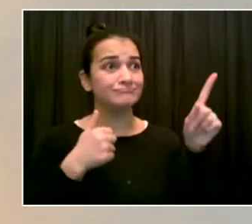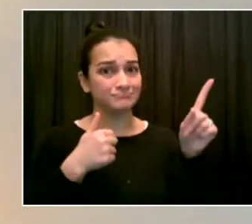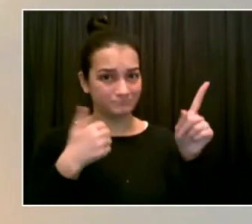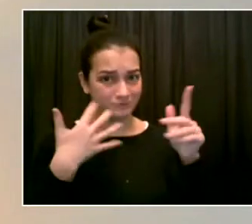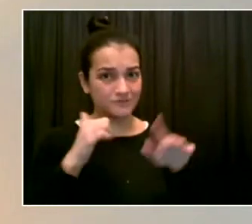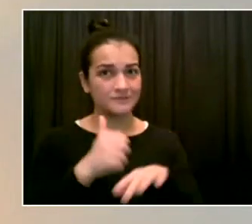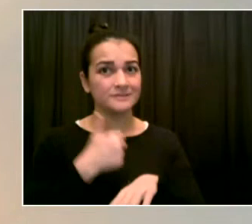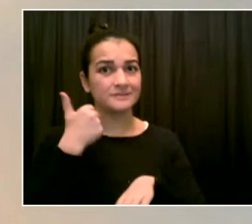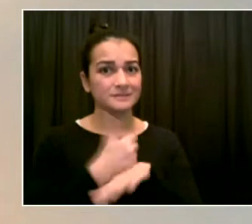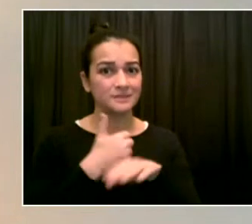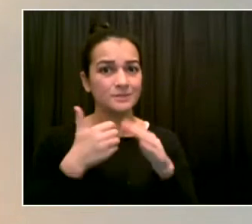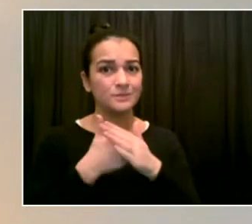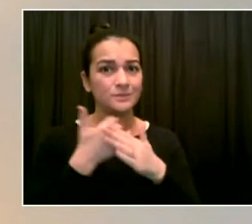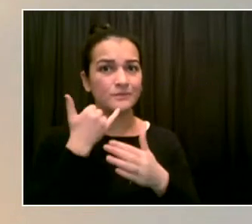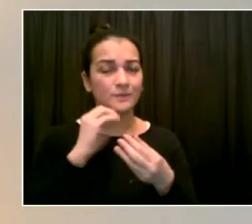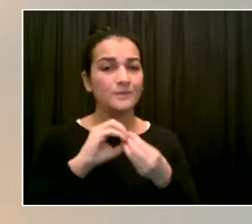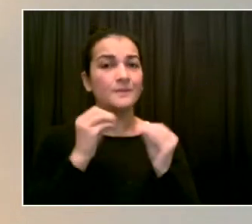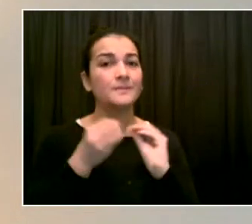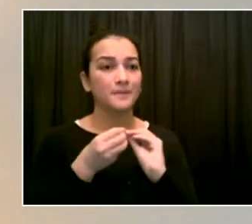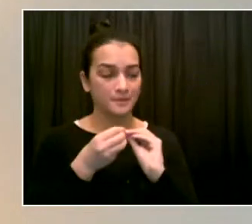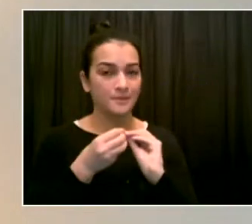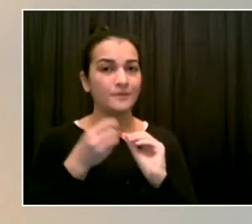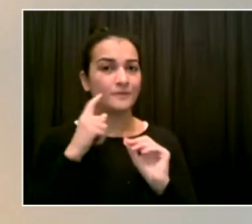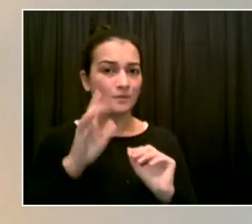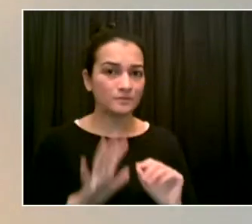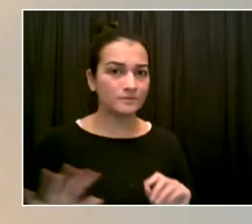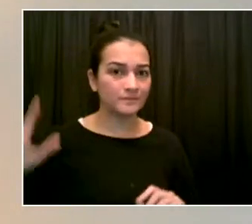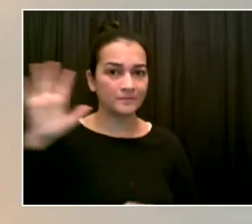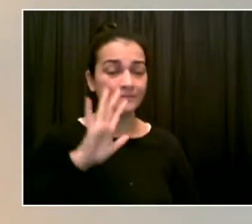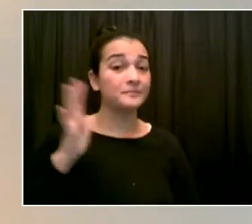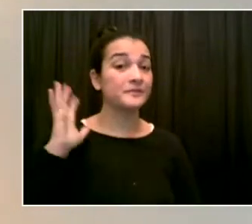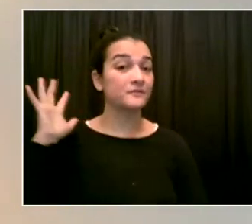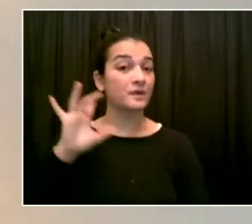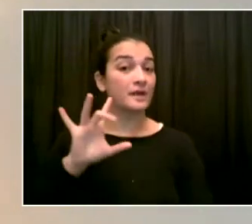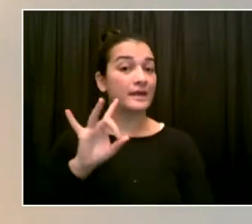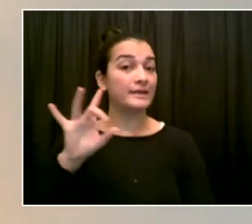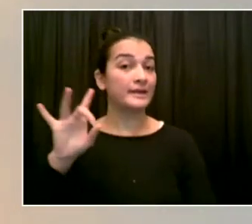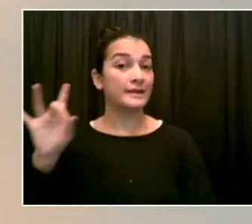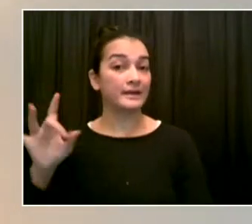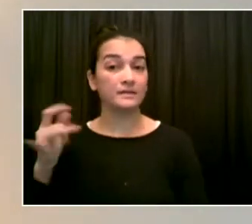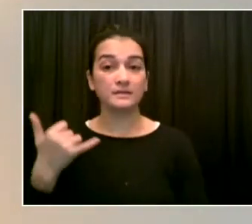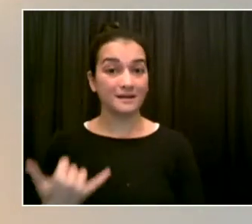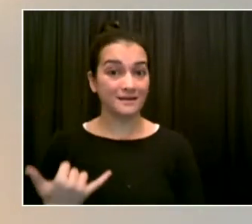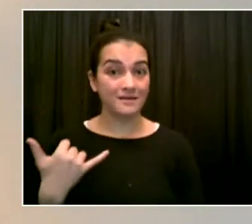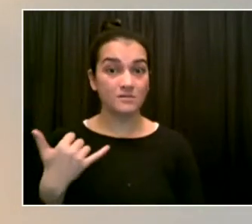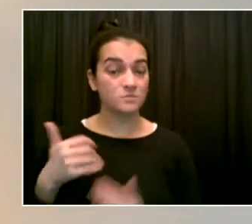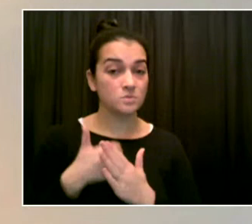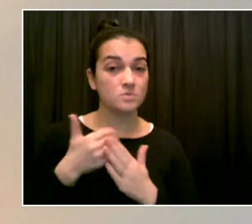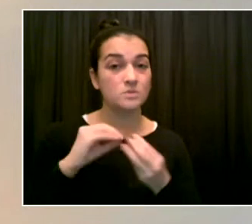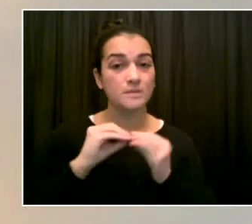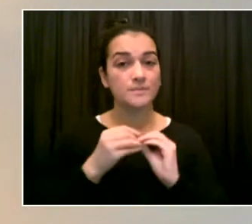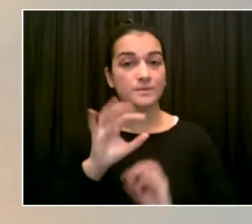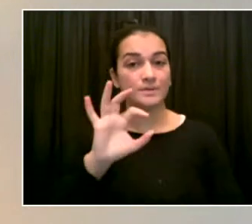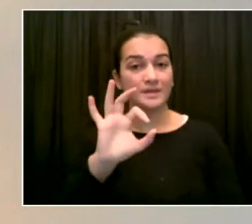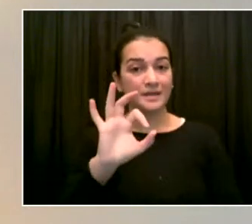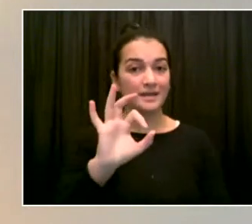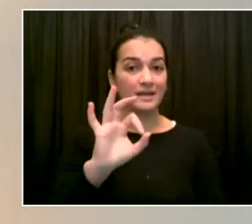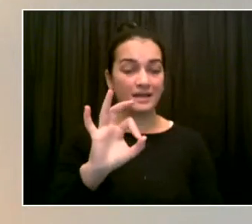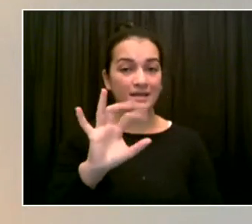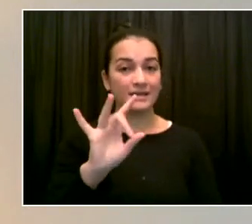AND TEXT 988 BEGINNING JULY 2022 TO REACH THE NATIONAL SUICIDE